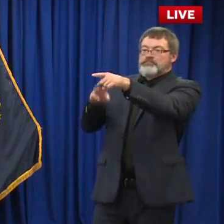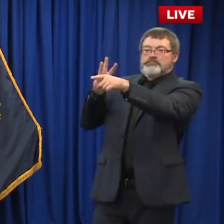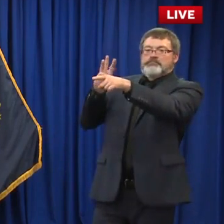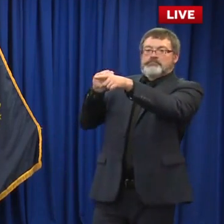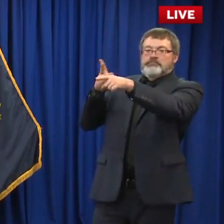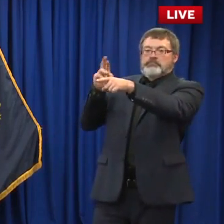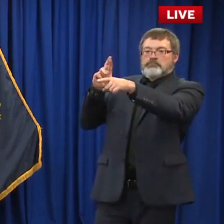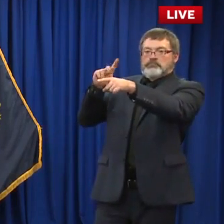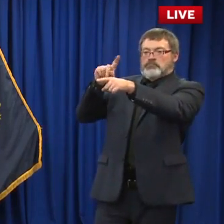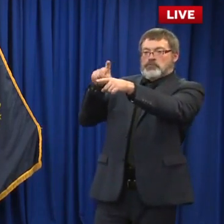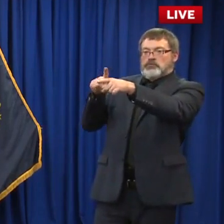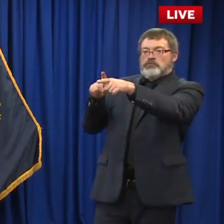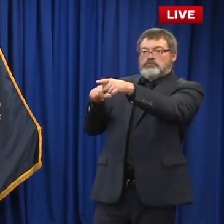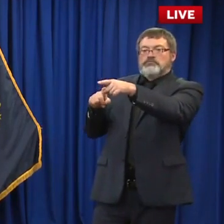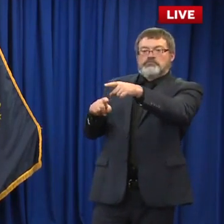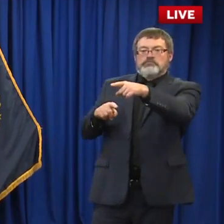I HAVE A BACK TO SCHOOL QUESTION.